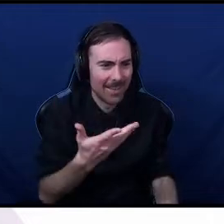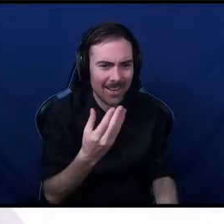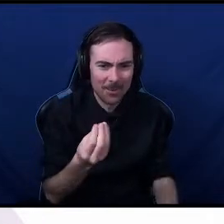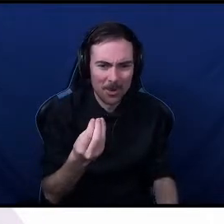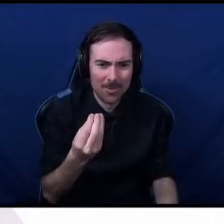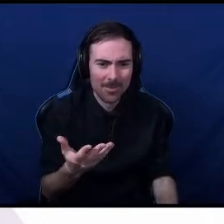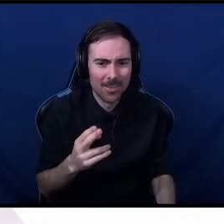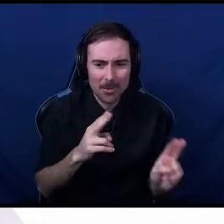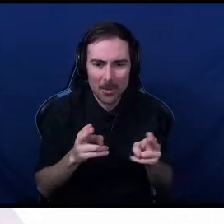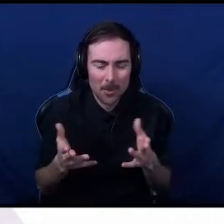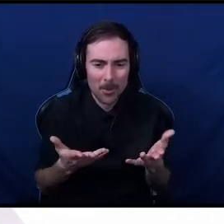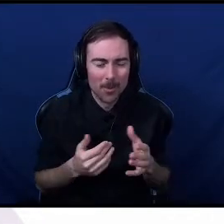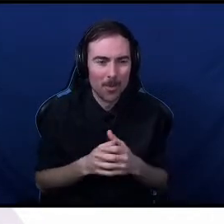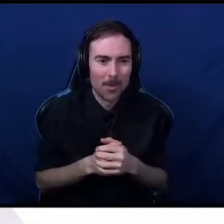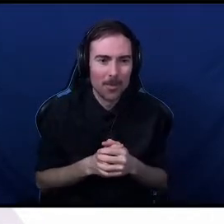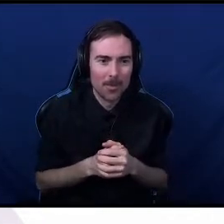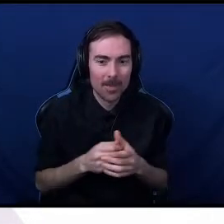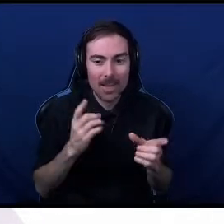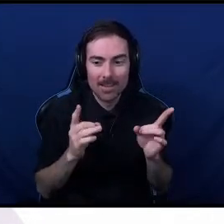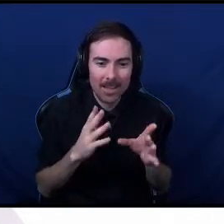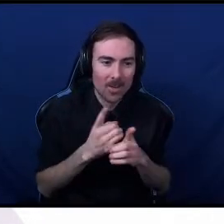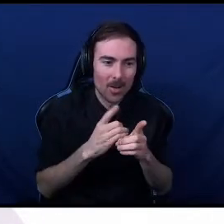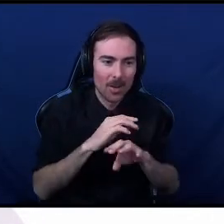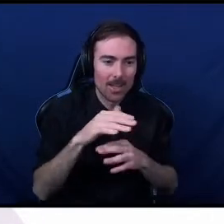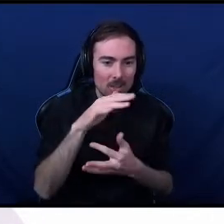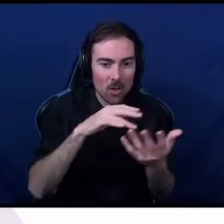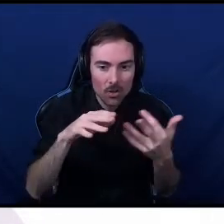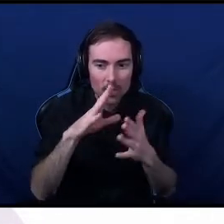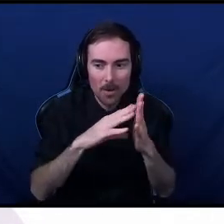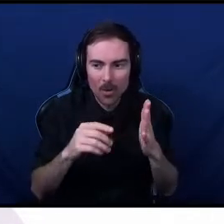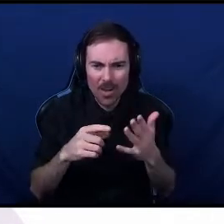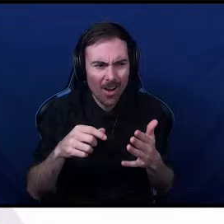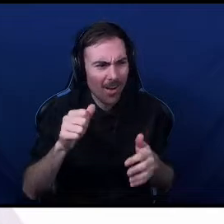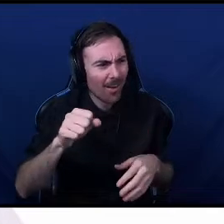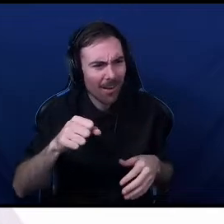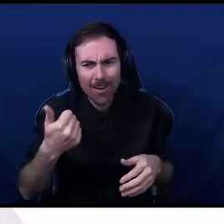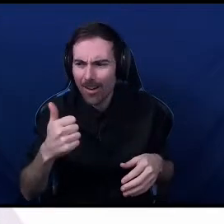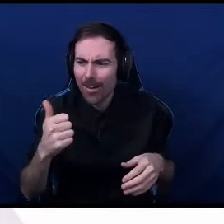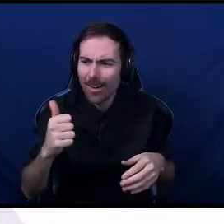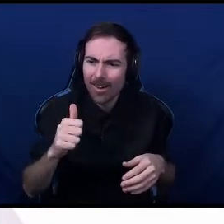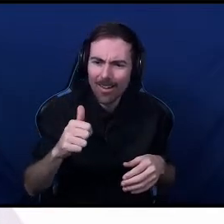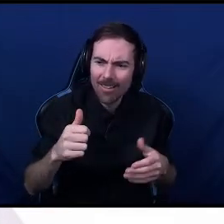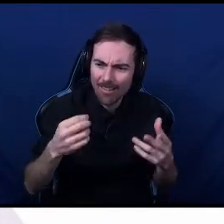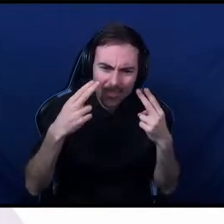social model, they're like, Oh, that makes so much sense. Like, of course, this, you know, sidewalk should be designed with